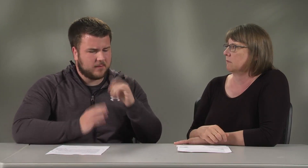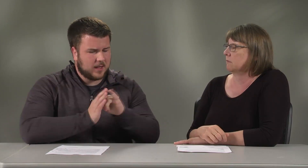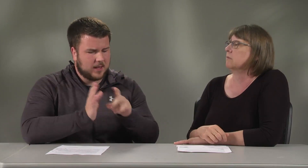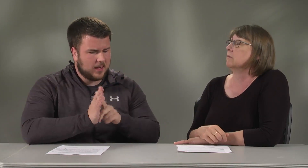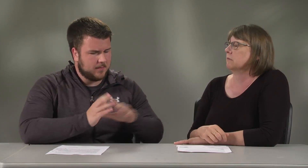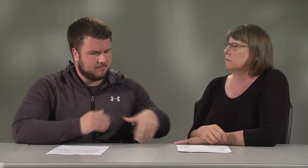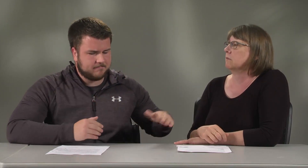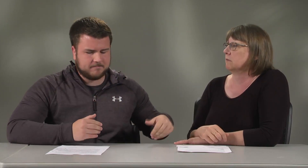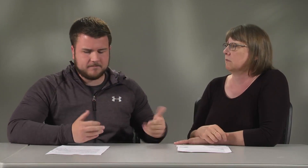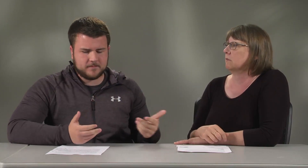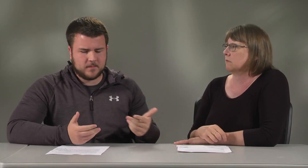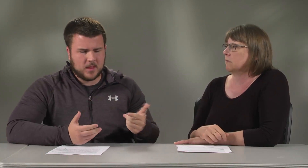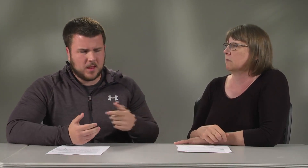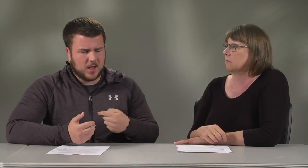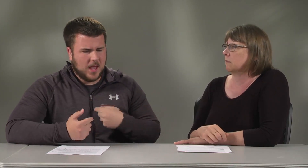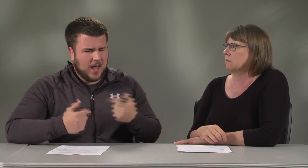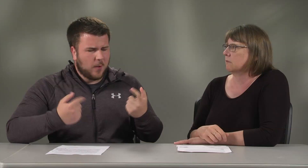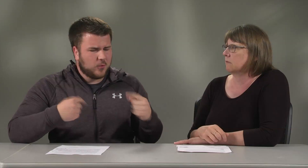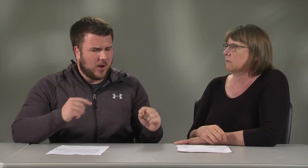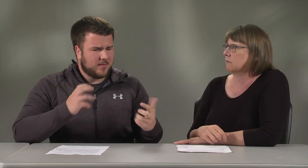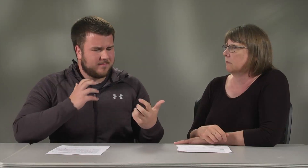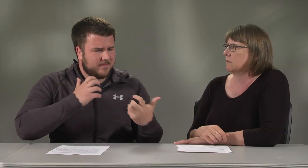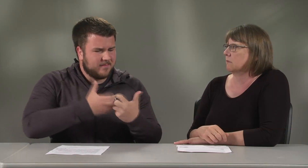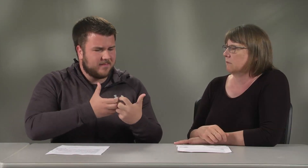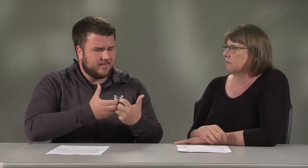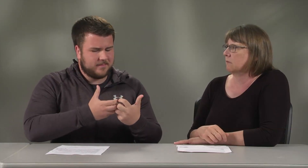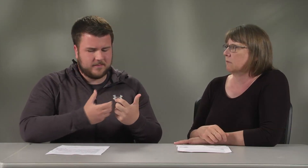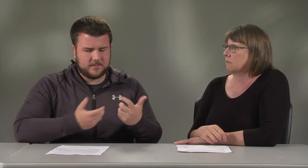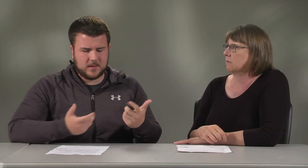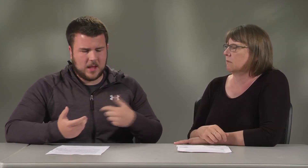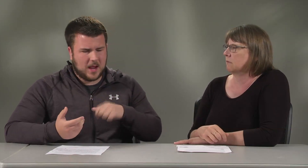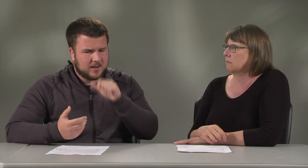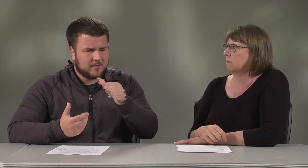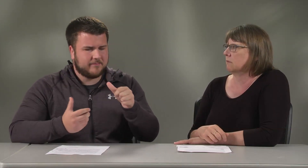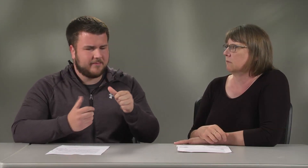At that time, I had not found my deaf identity yet and I was trying to fit in.